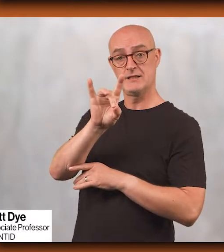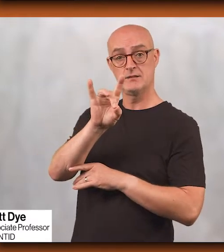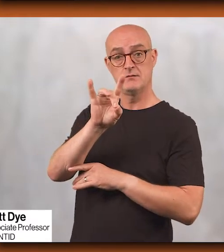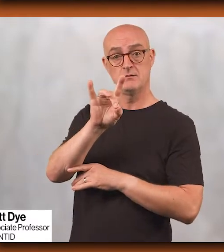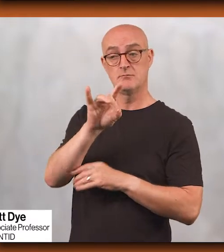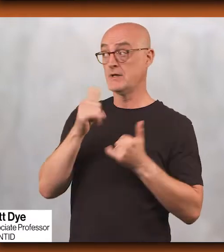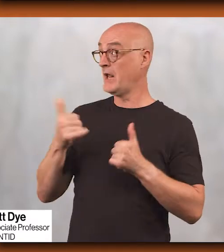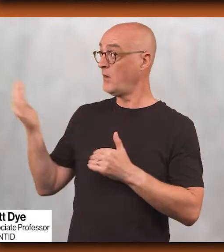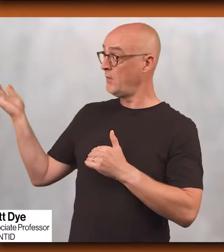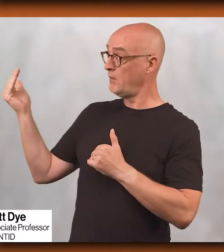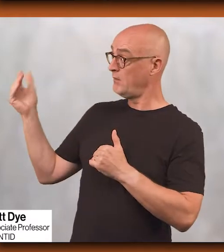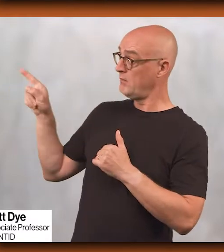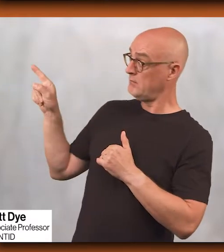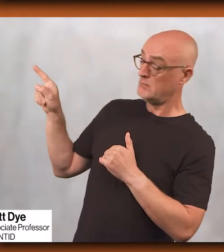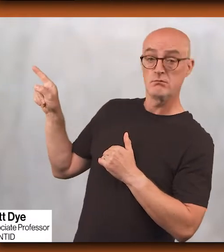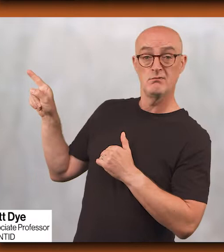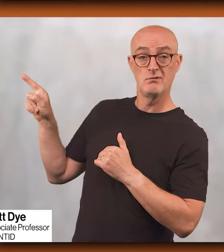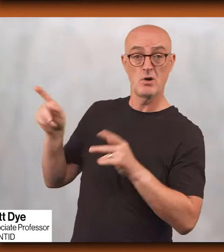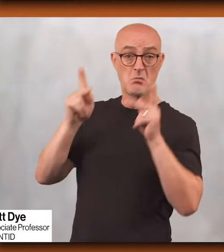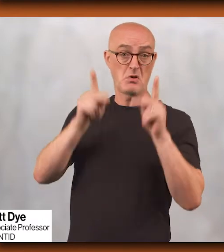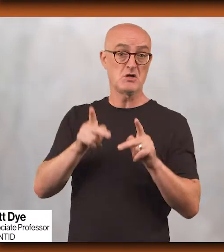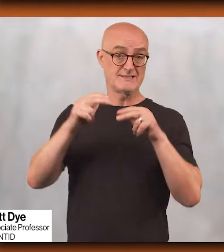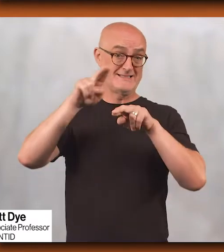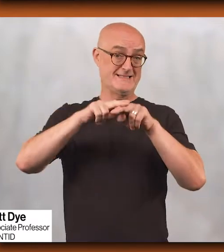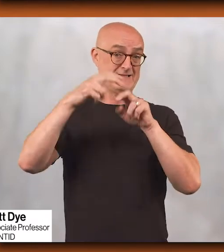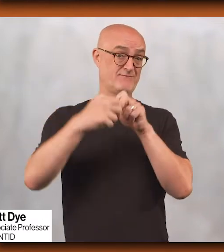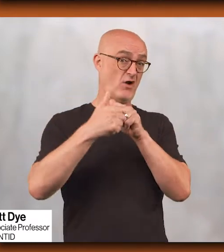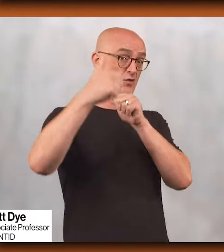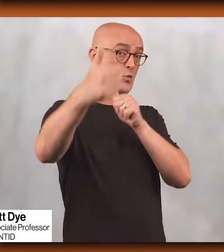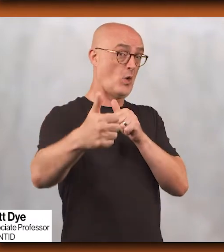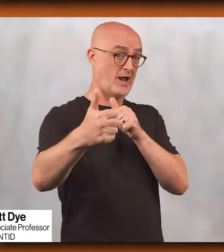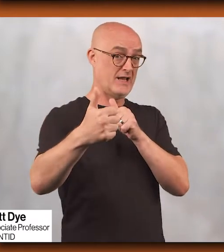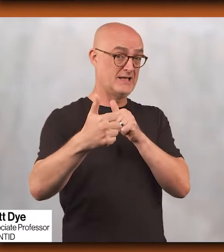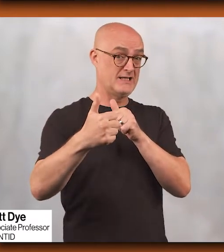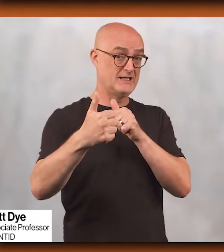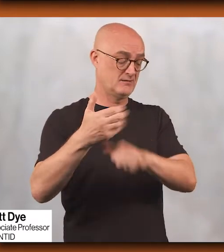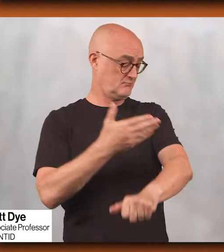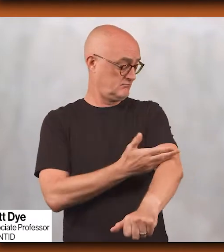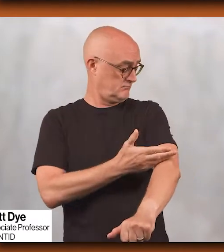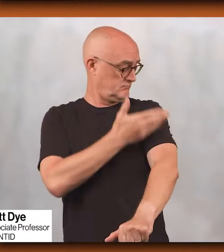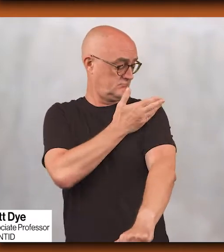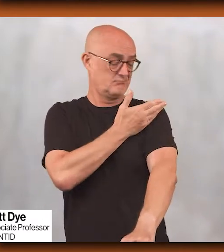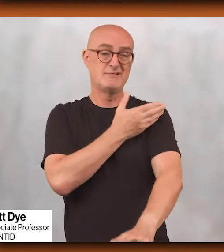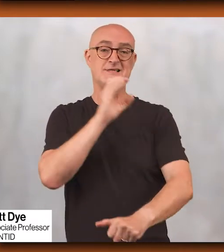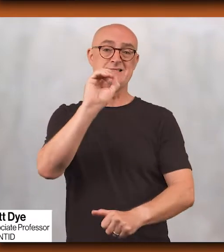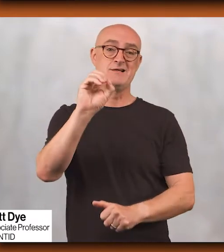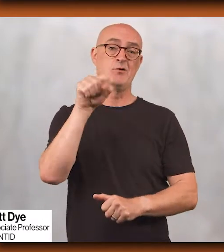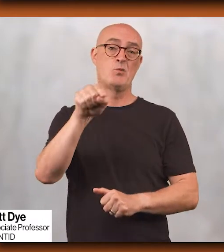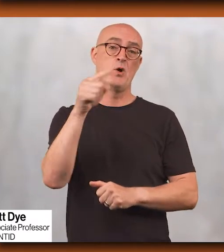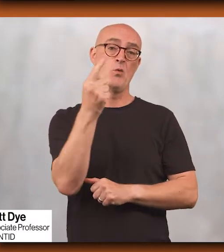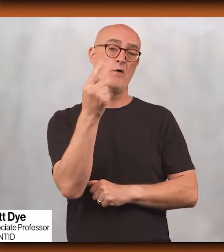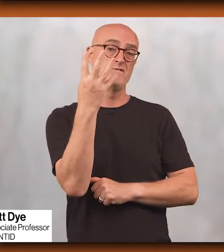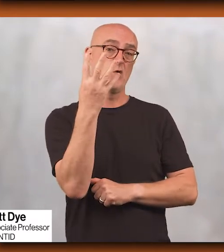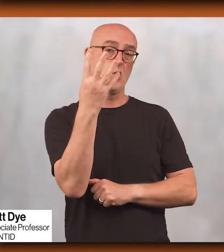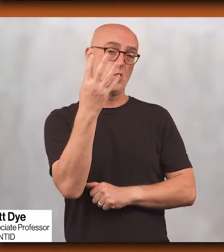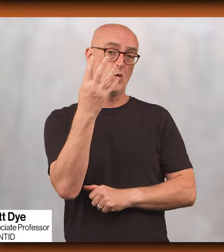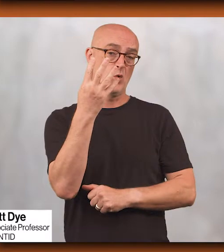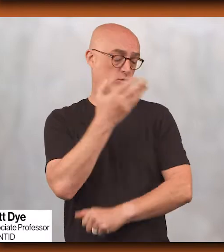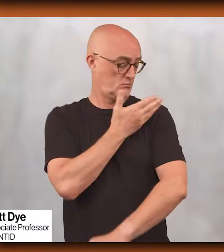we have the upper arm length as 0.14, so by using a skeletal model that we specify a priori,